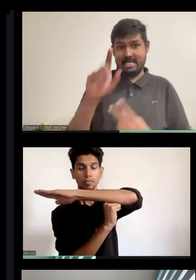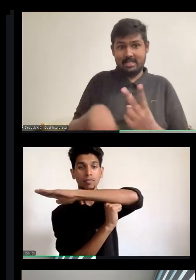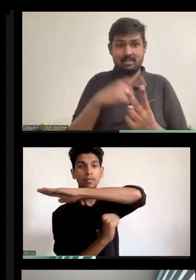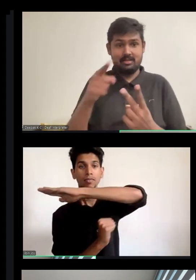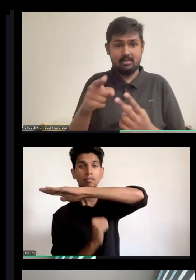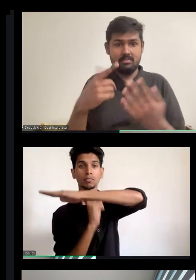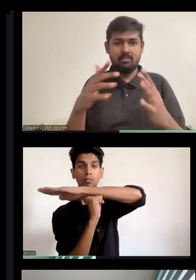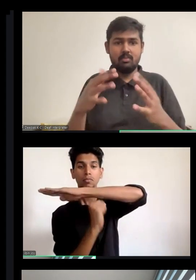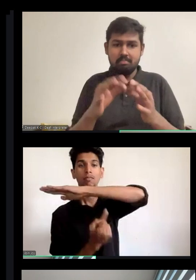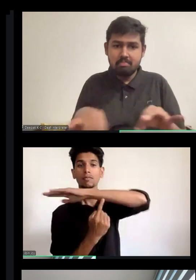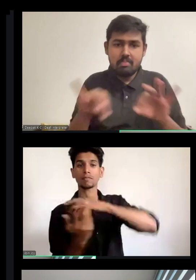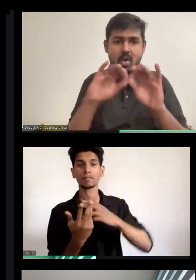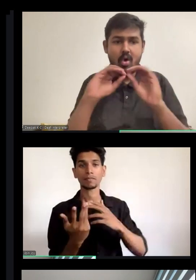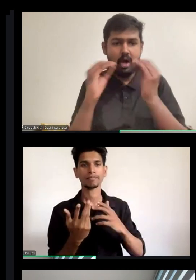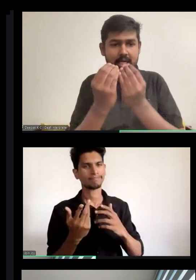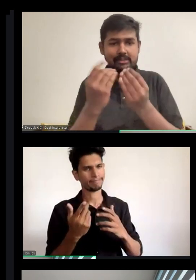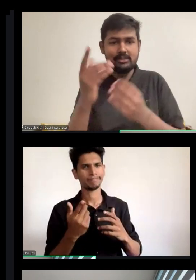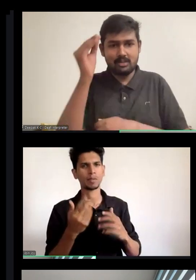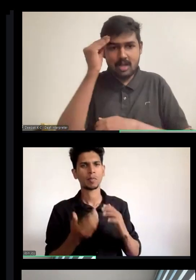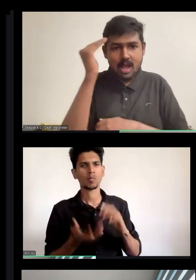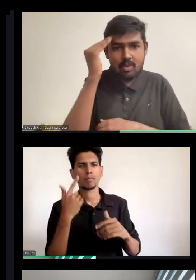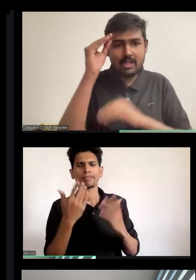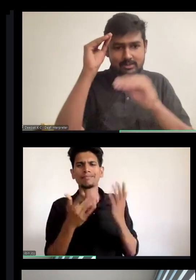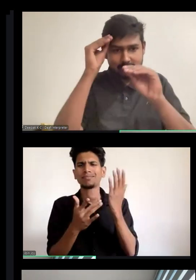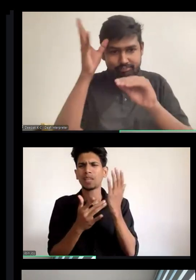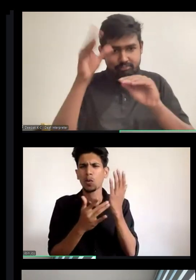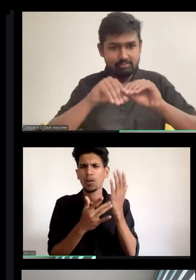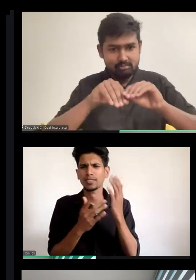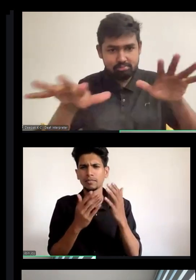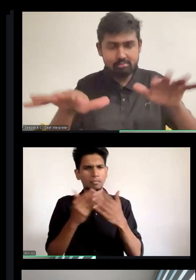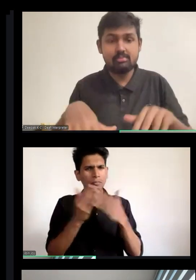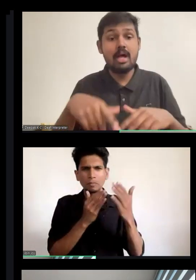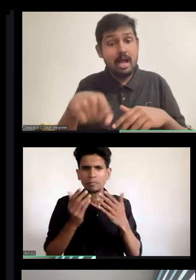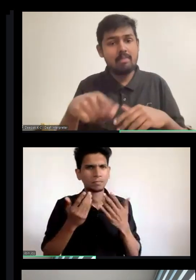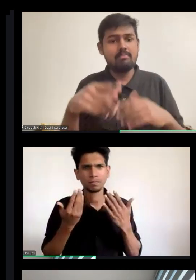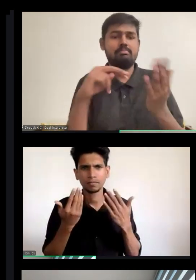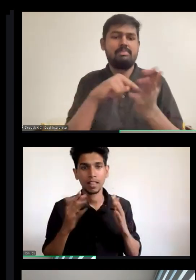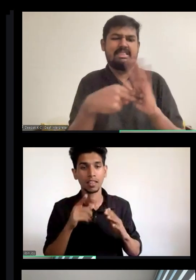Regardless of whether technology is built or procured, this pillar is about ensuring that